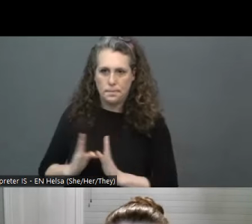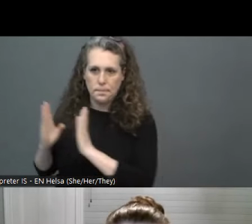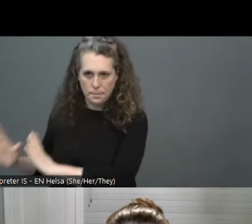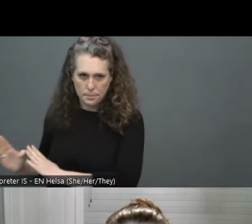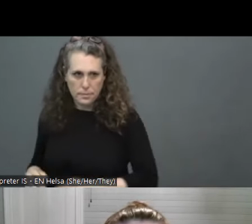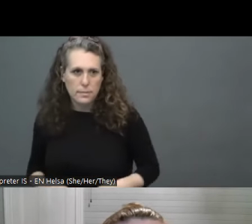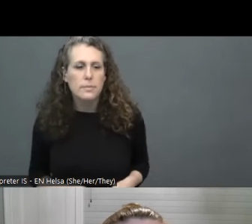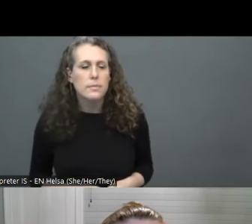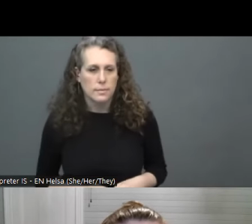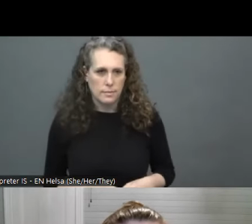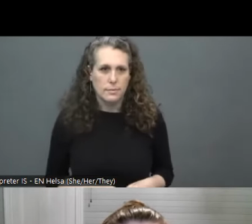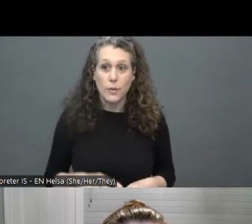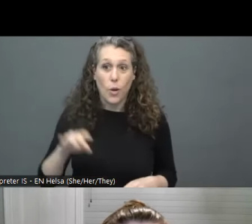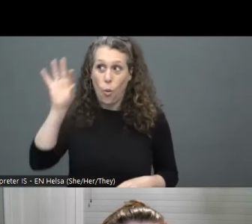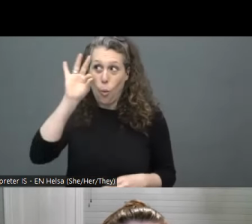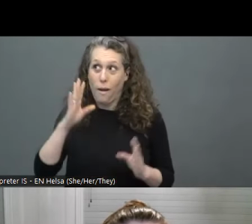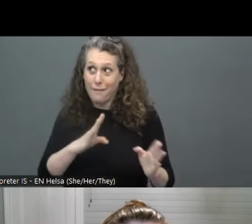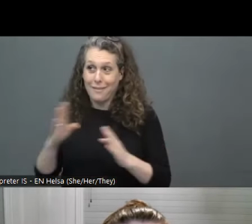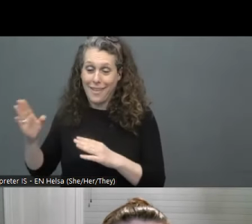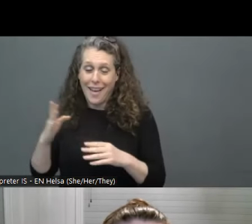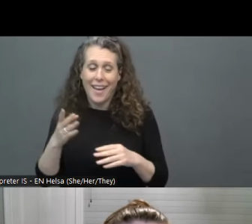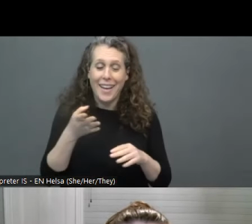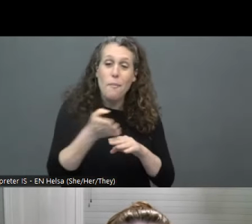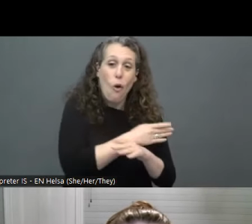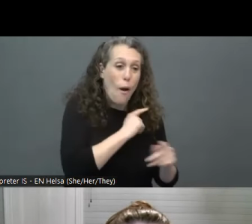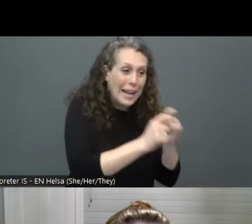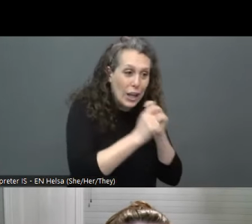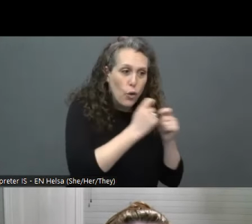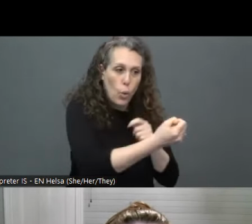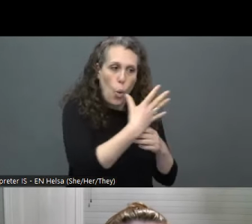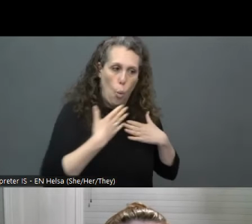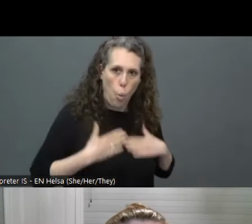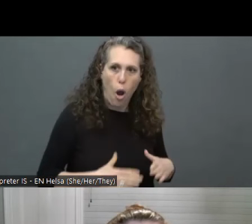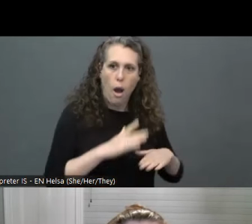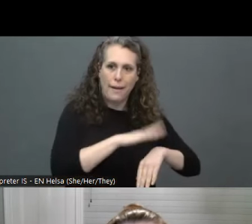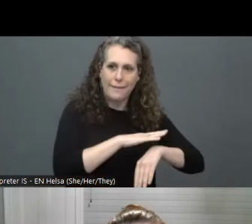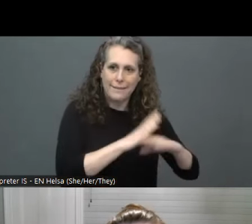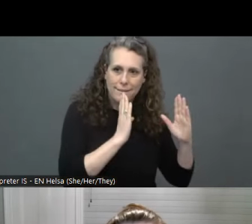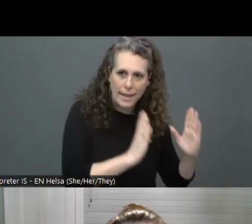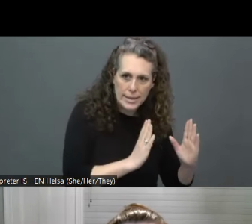approach that we heard from key informants in their key messages. So the first phase,